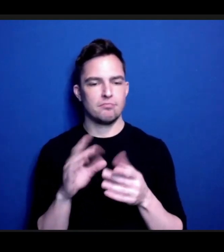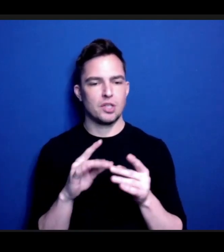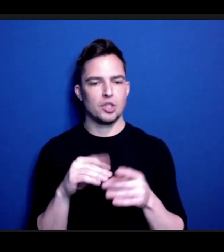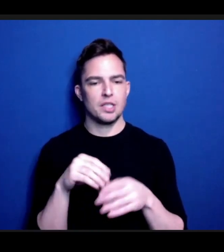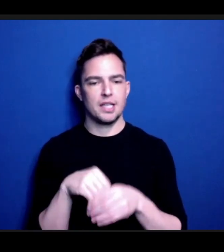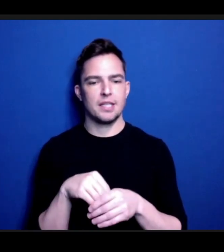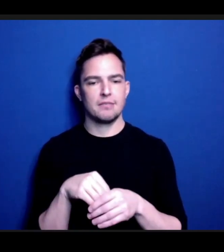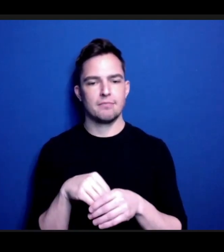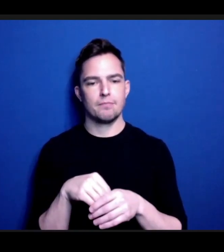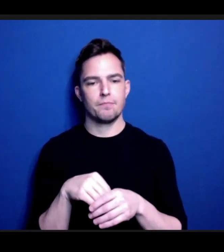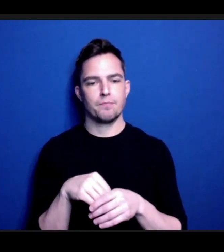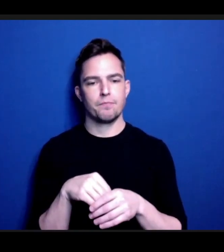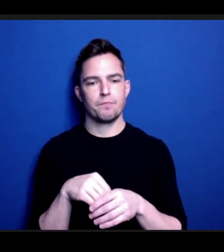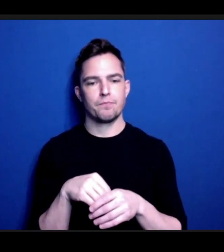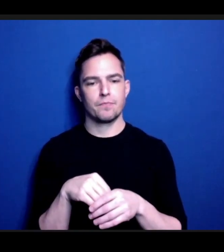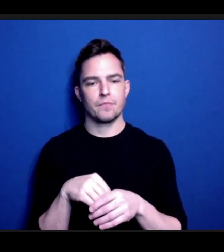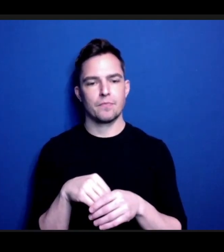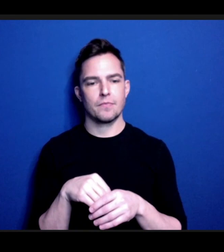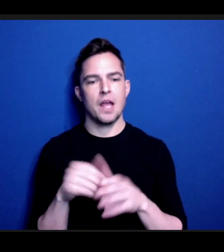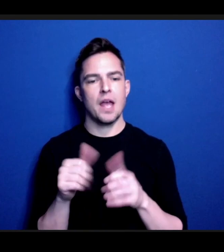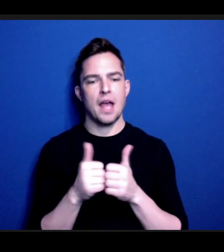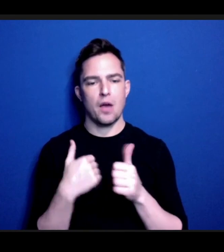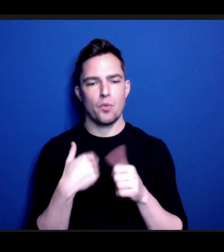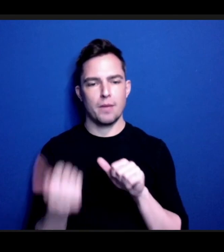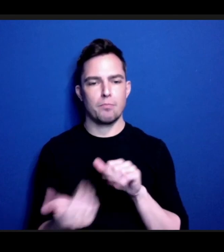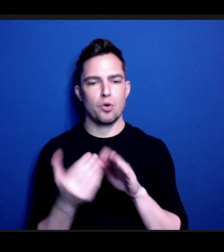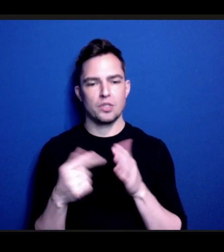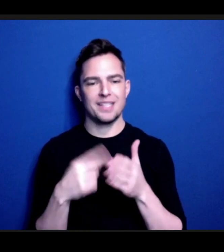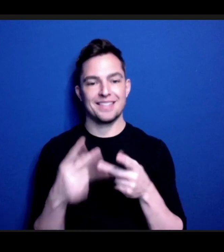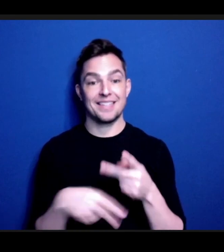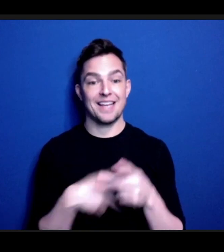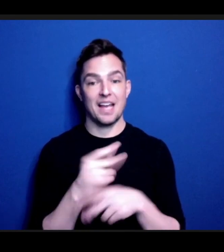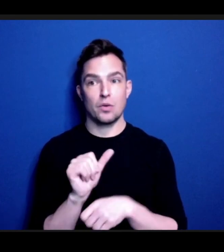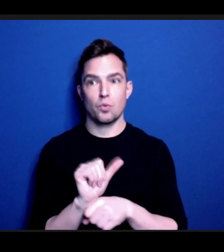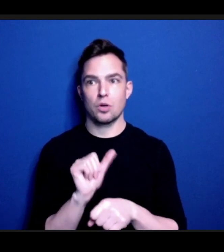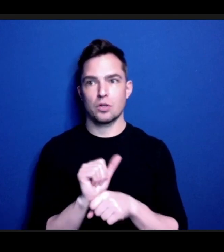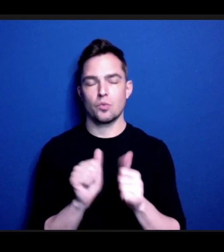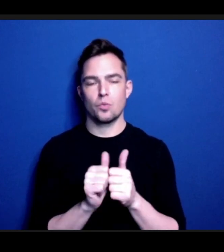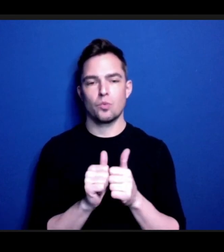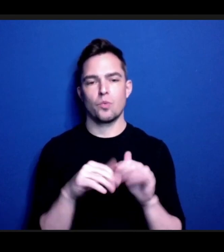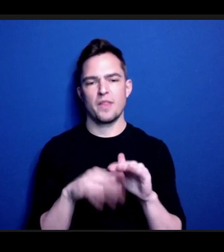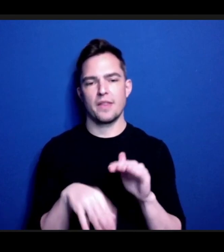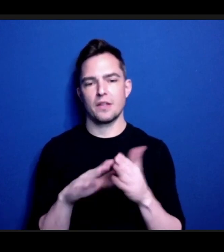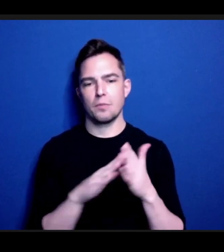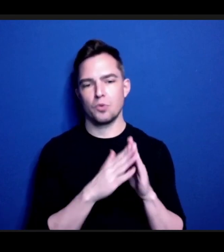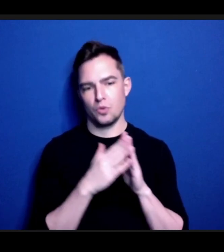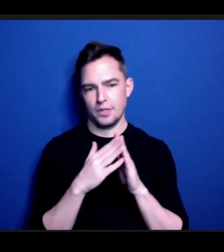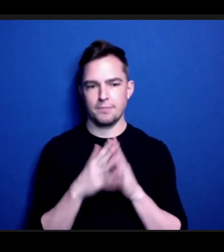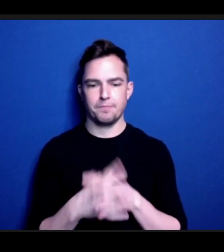we can, you know, approach this kind of work with the communities that we're working with.